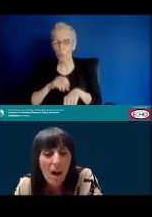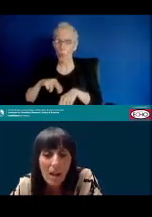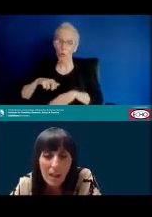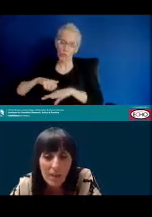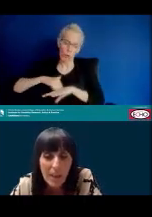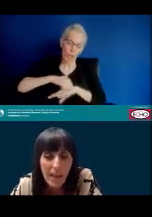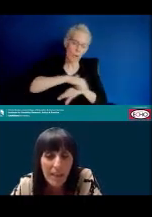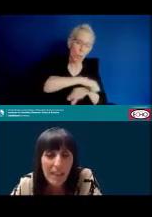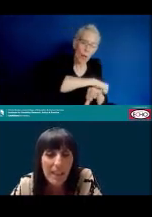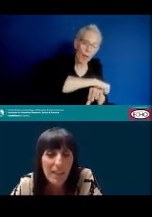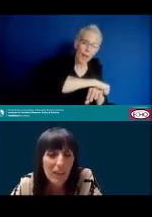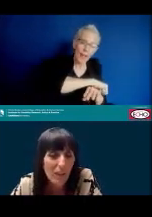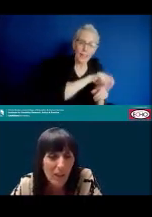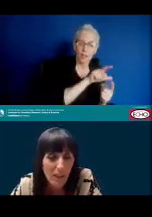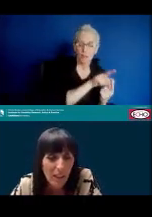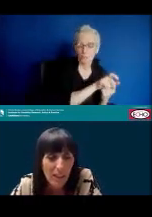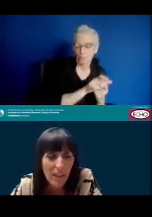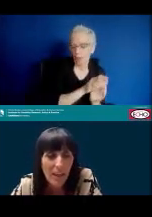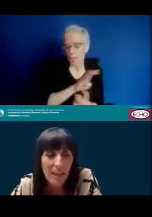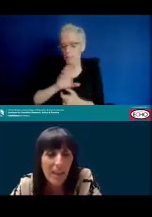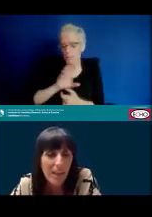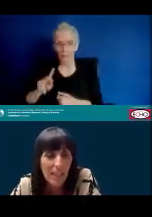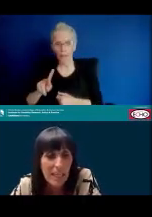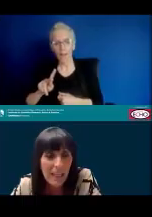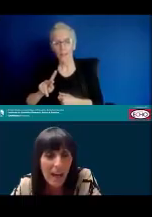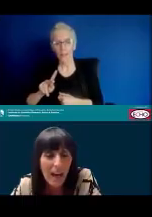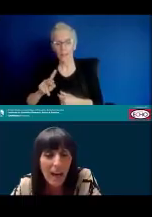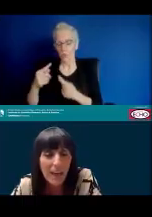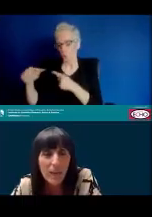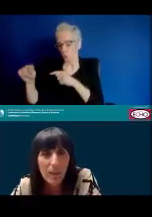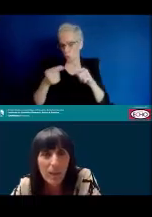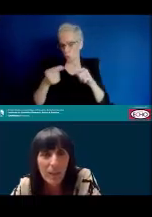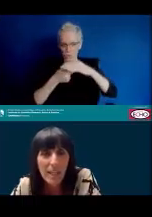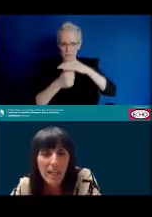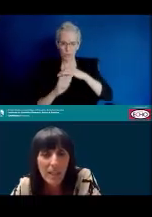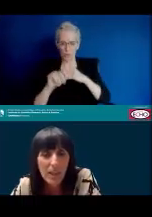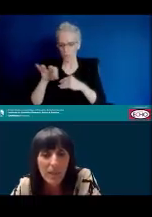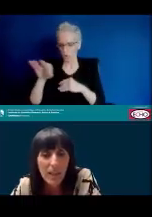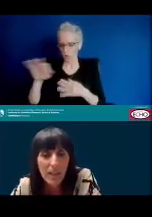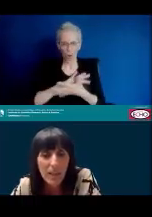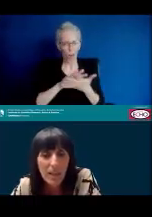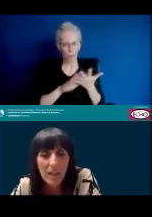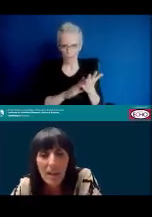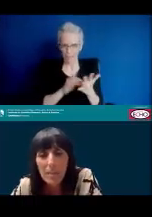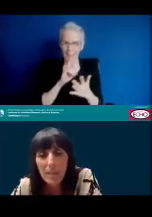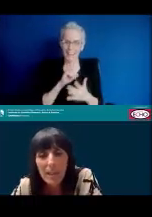all of that is learning, and in ei or early intervention, play